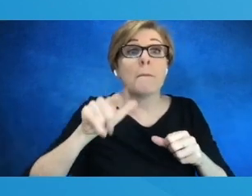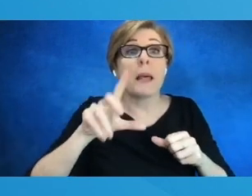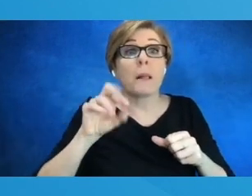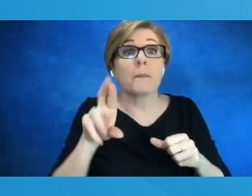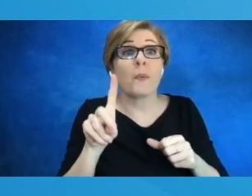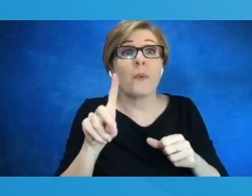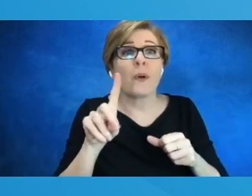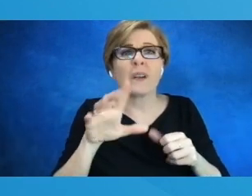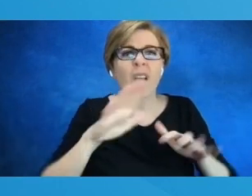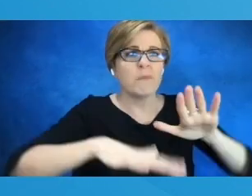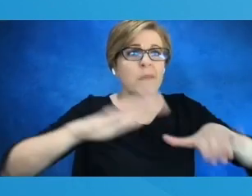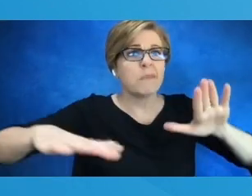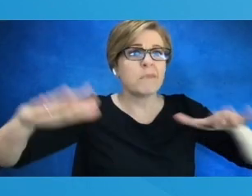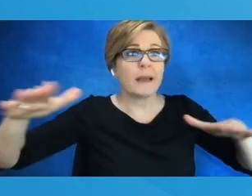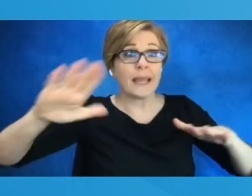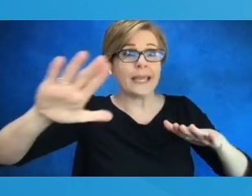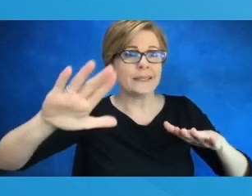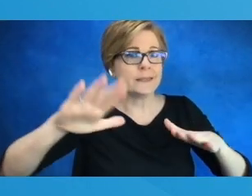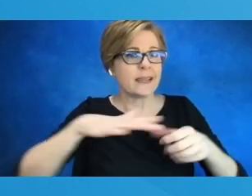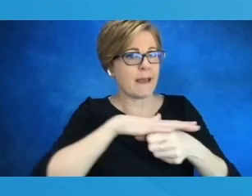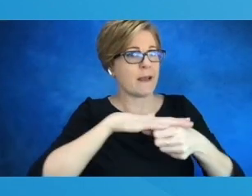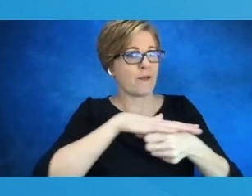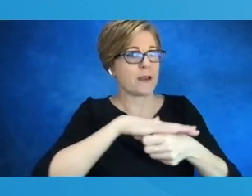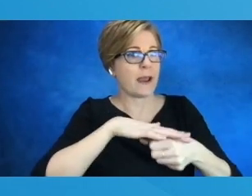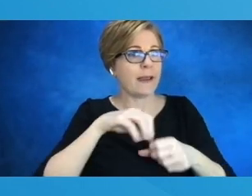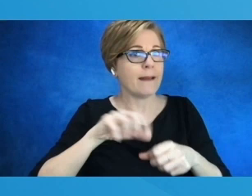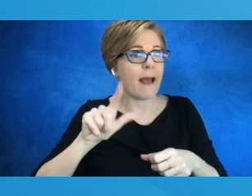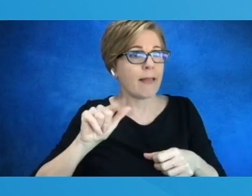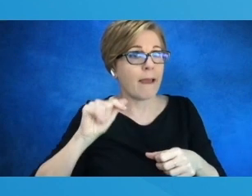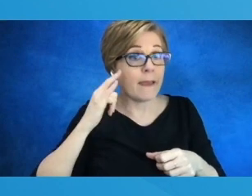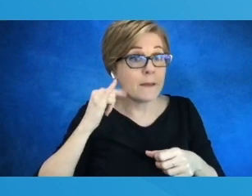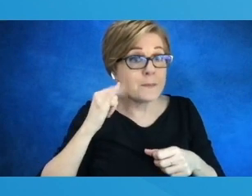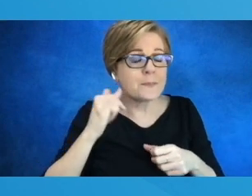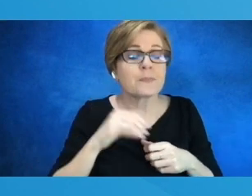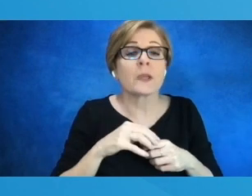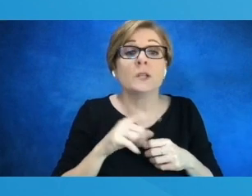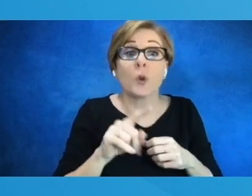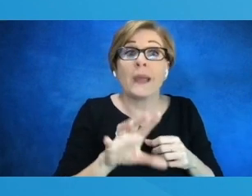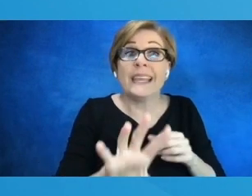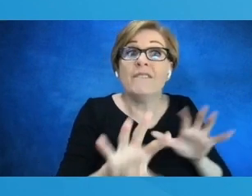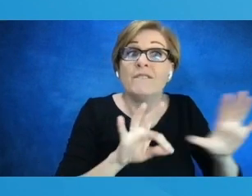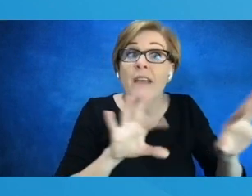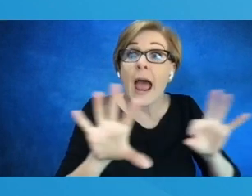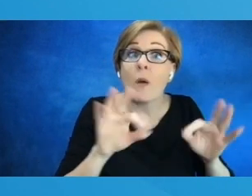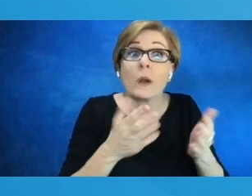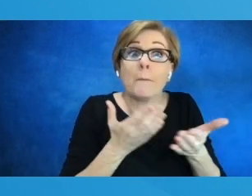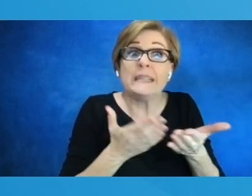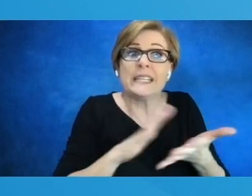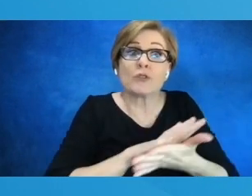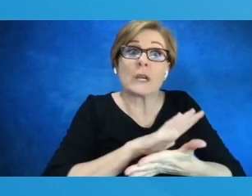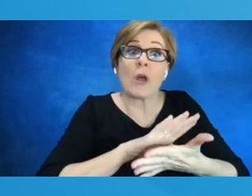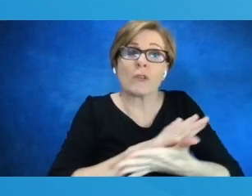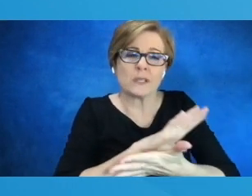And he started to use those sort of found materials to create this process of painting with paper.